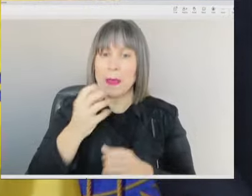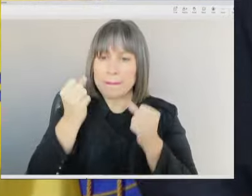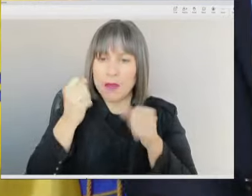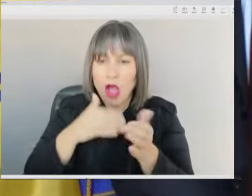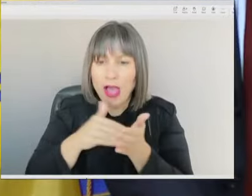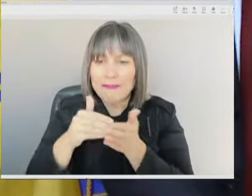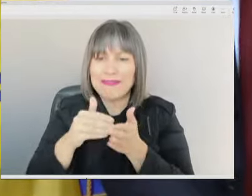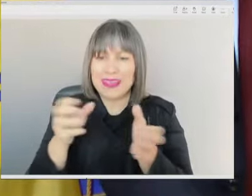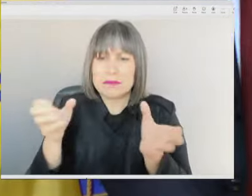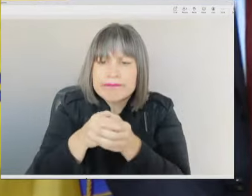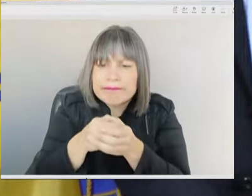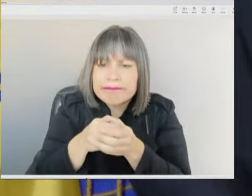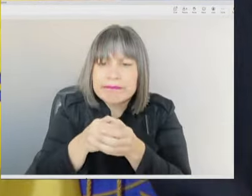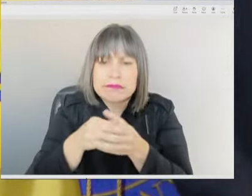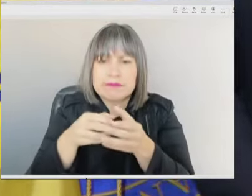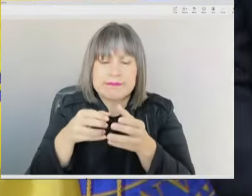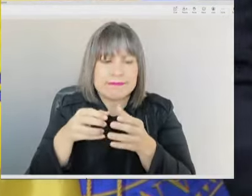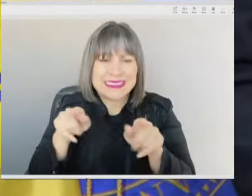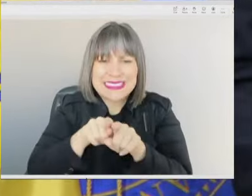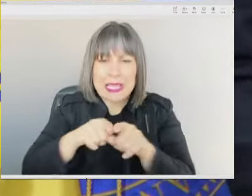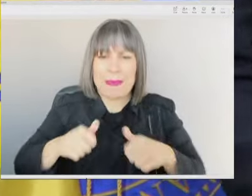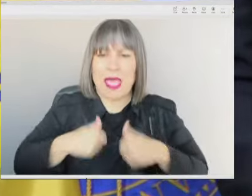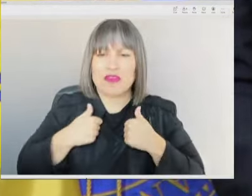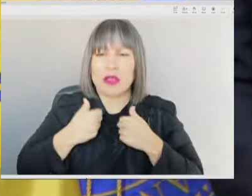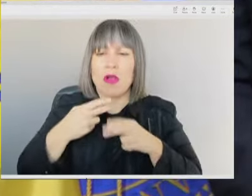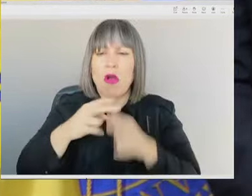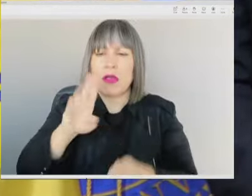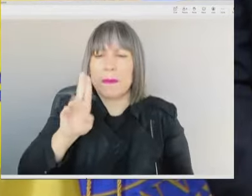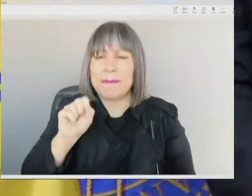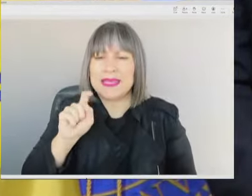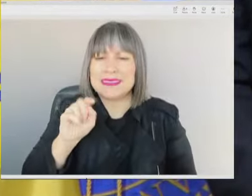not billing anything. They're called bust outs. They don't actually ship any products.